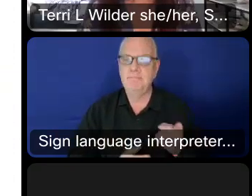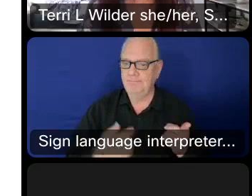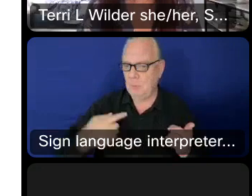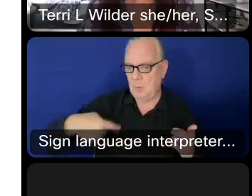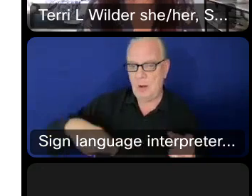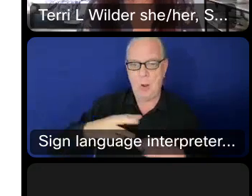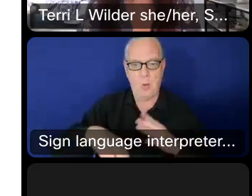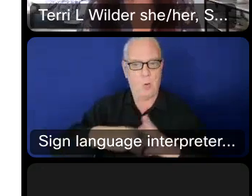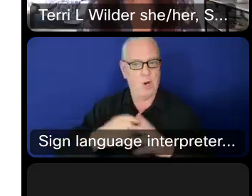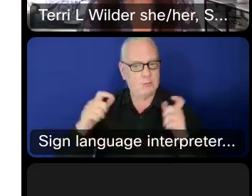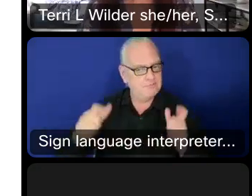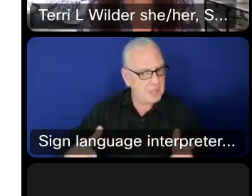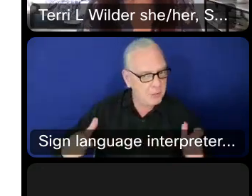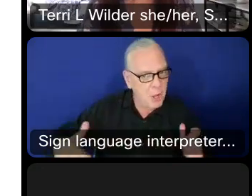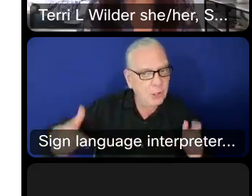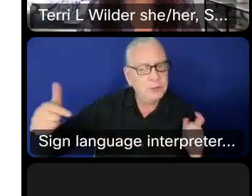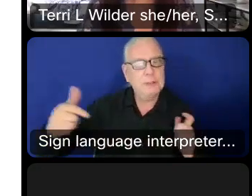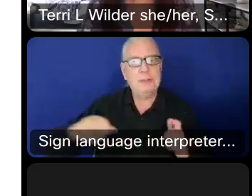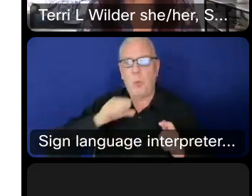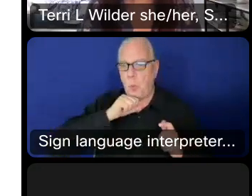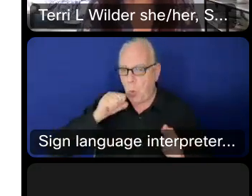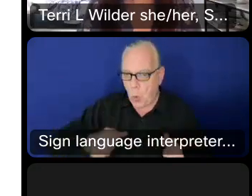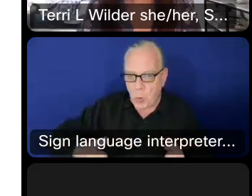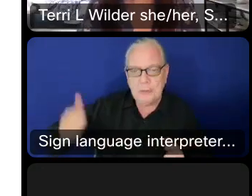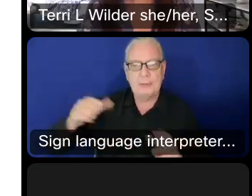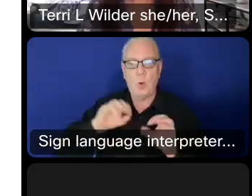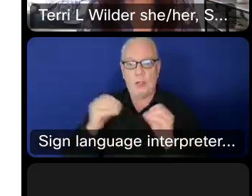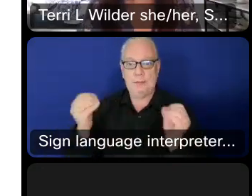world's largest and oldest organization dedicated to